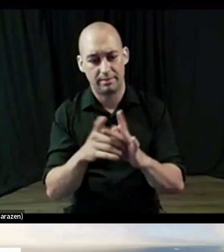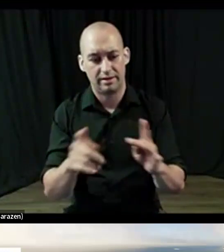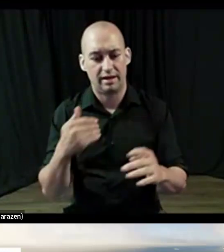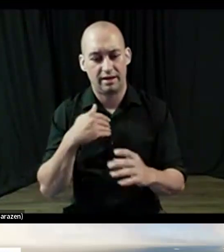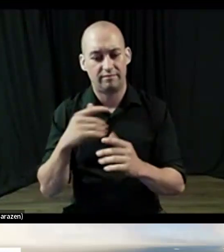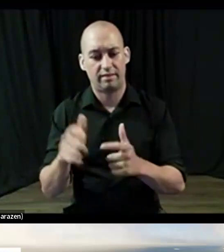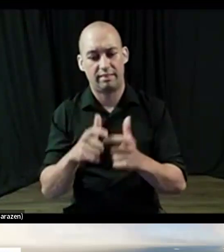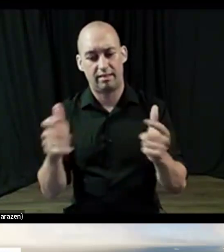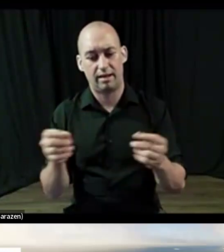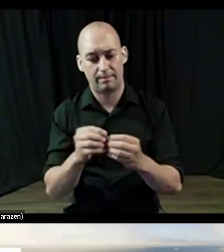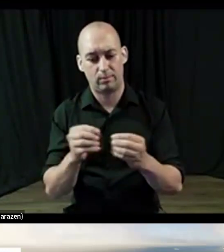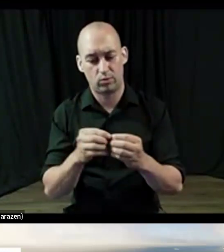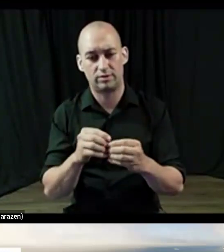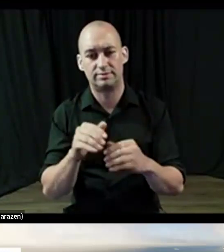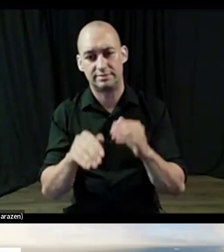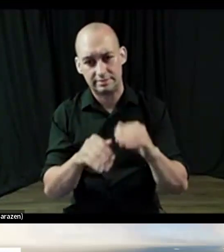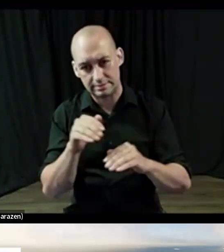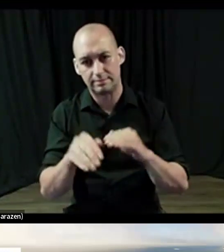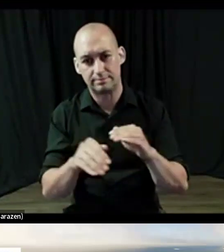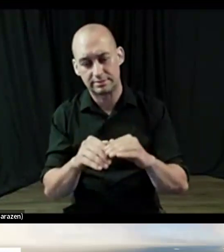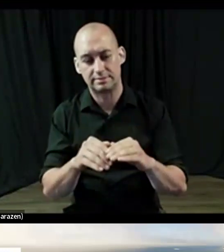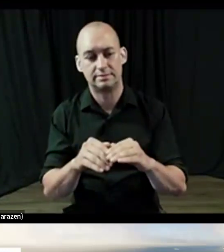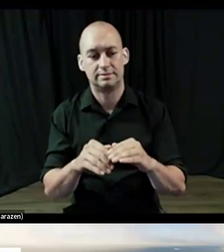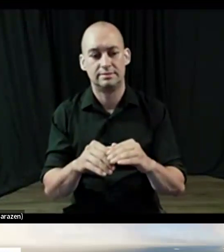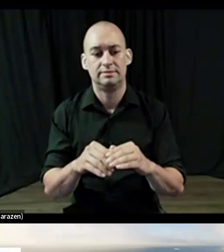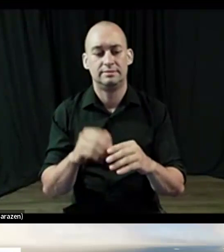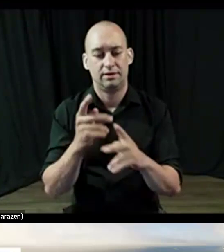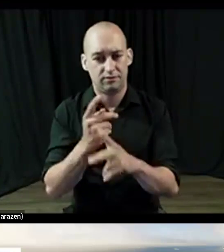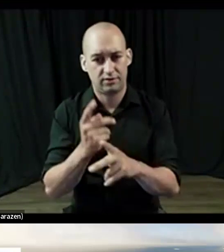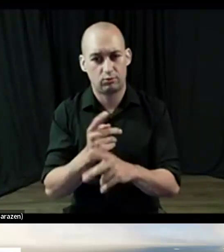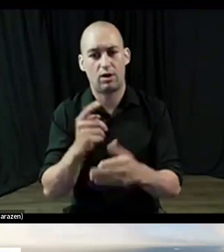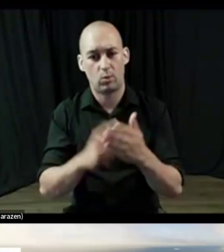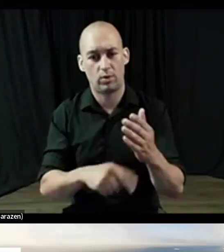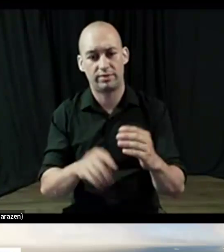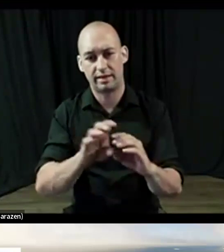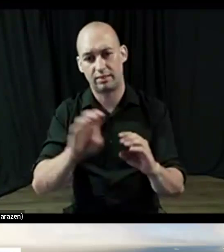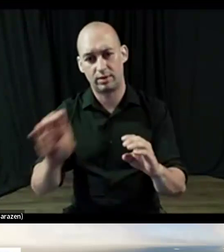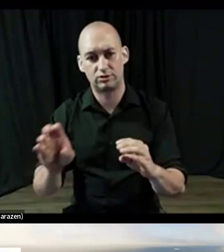iteration engagement to come before we figure out what the allocation amounts going to be.